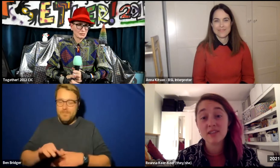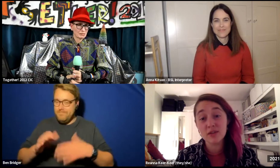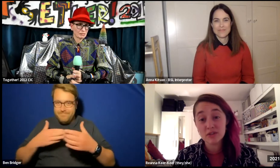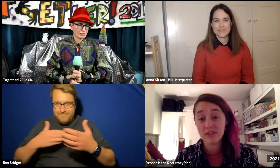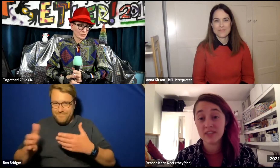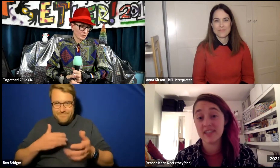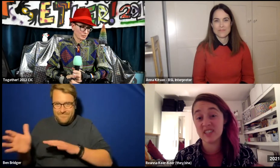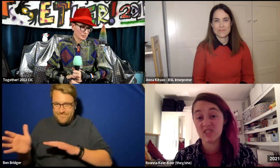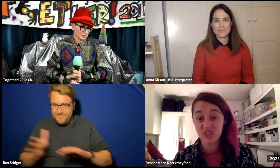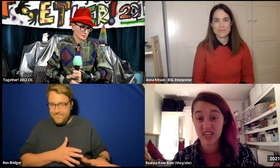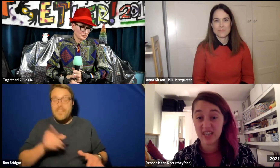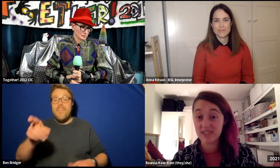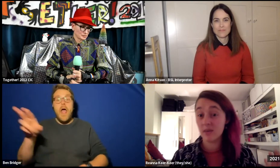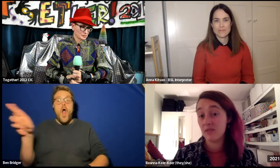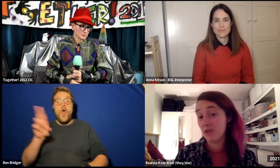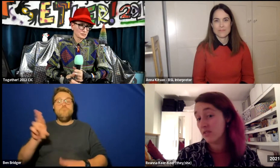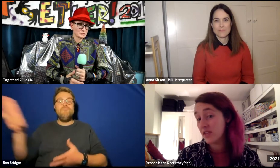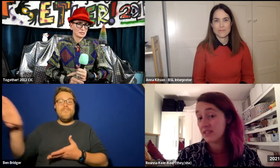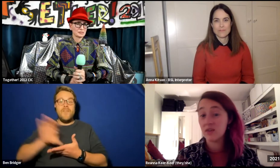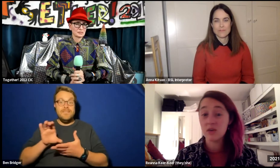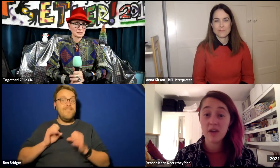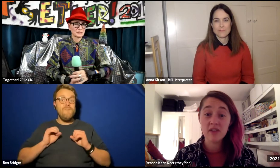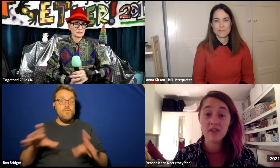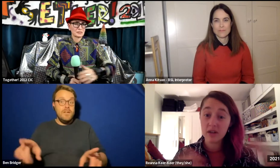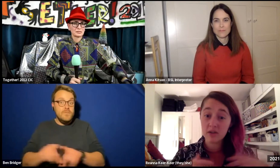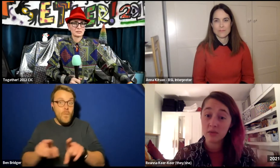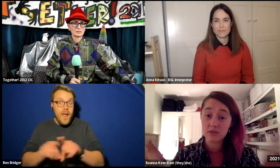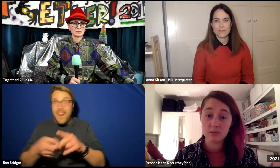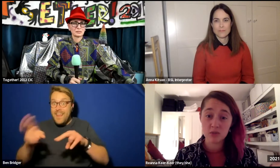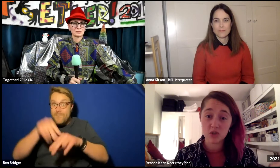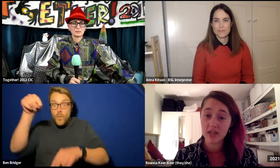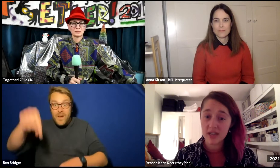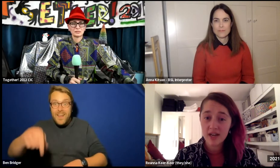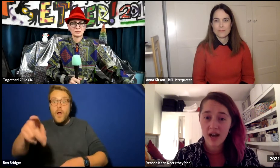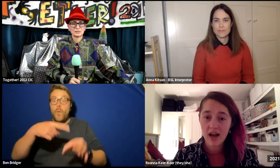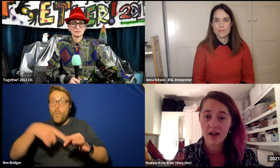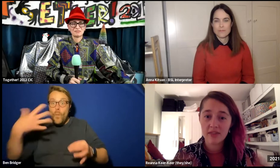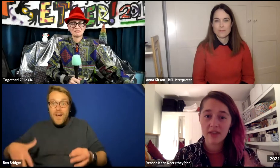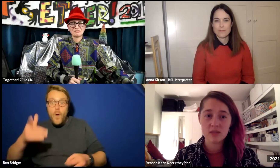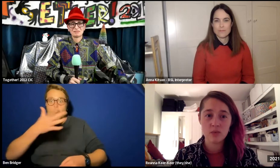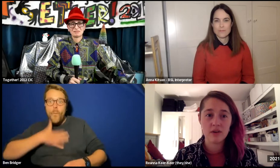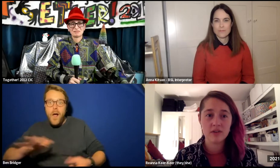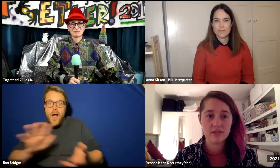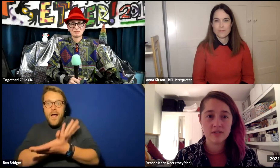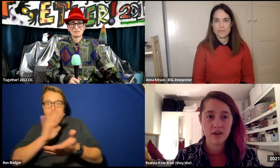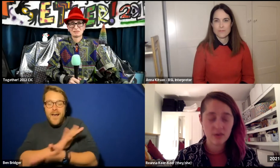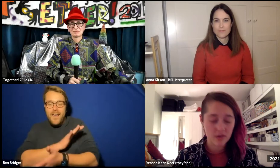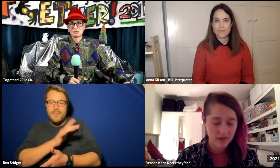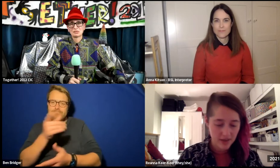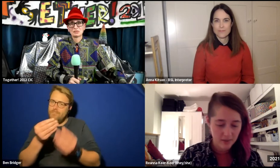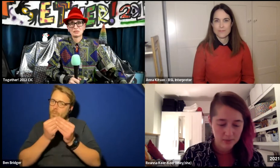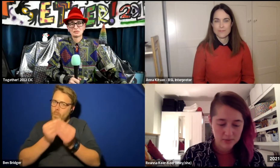funded and it's free, so if you are on this and you are queer and you want some joy that's worth going on their website